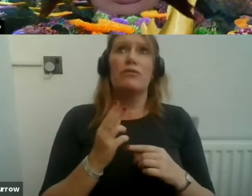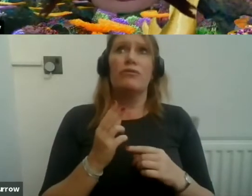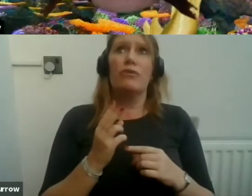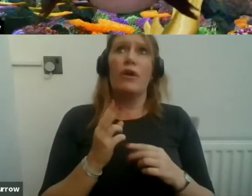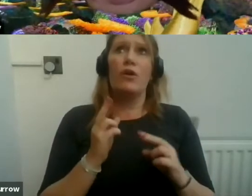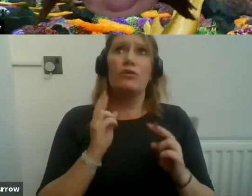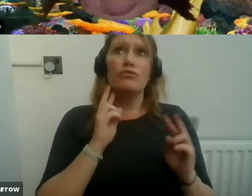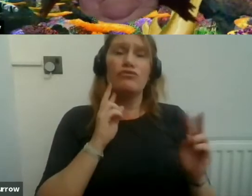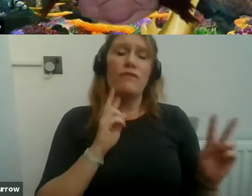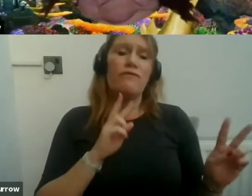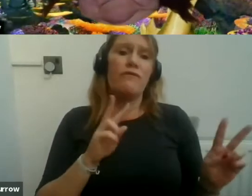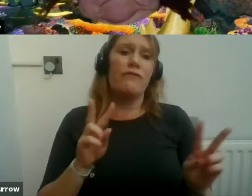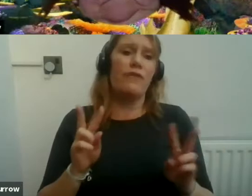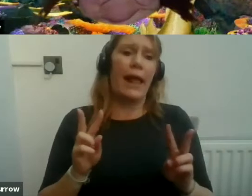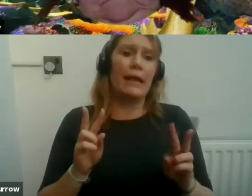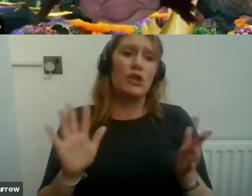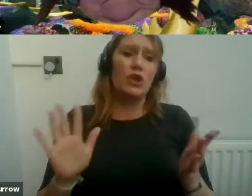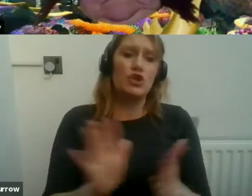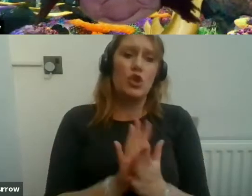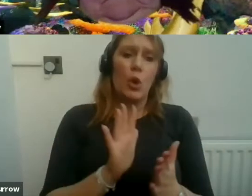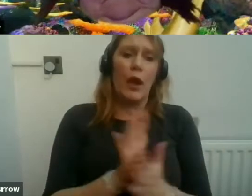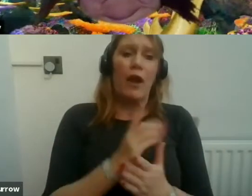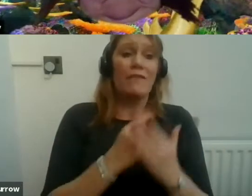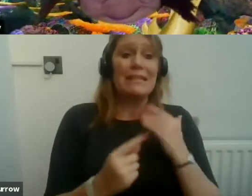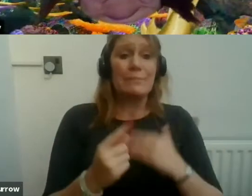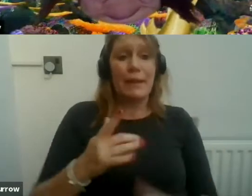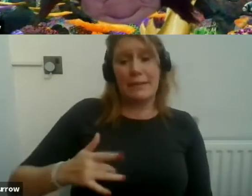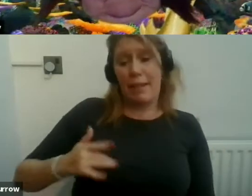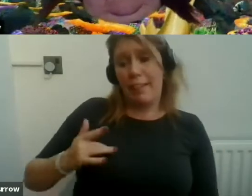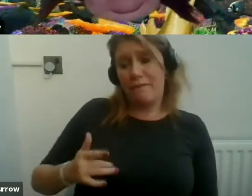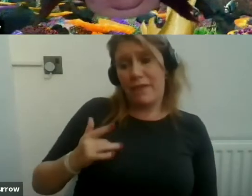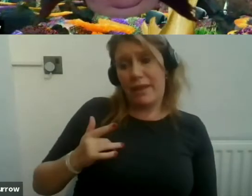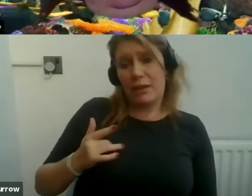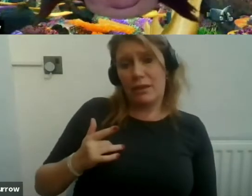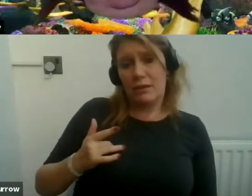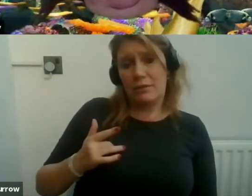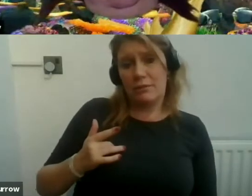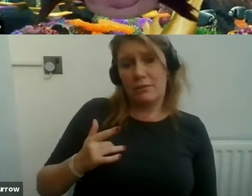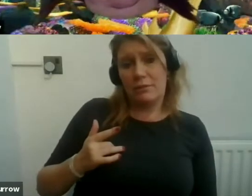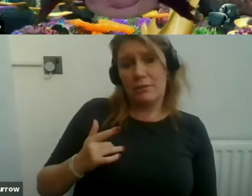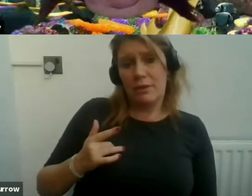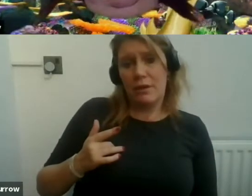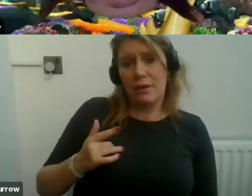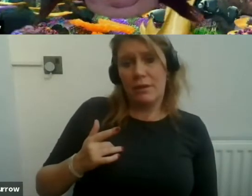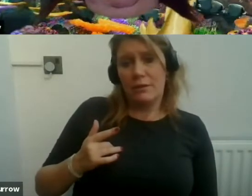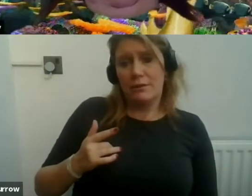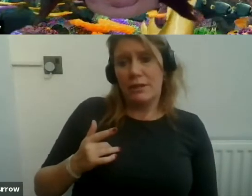of independent living. We're not the sum